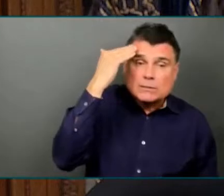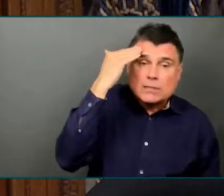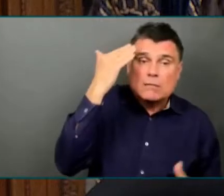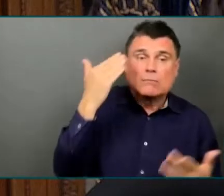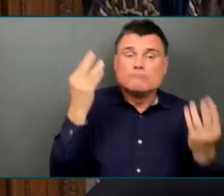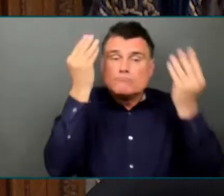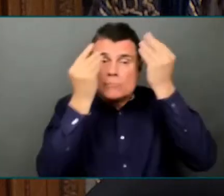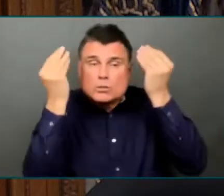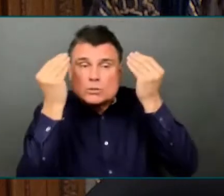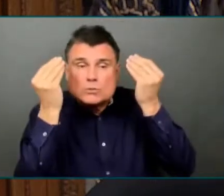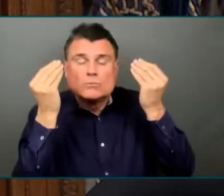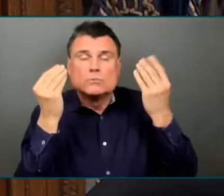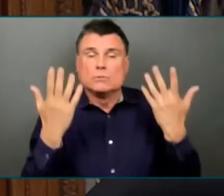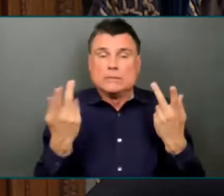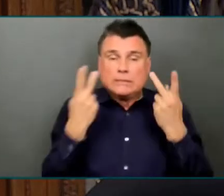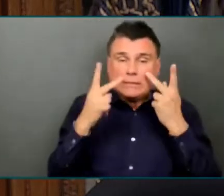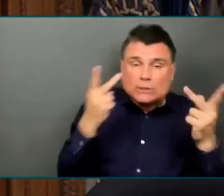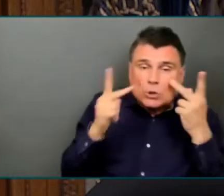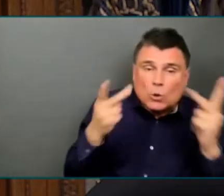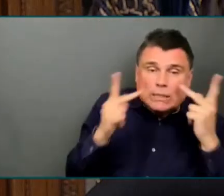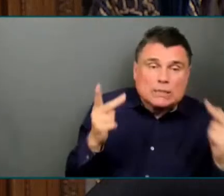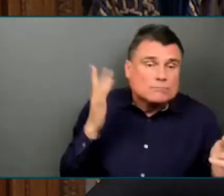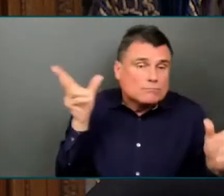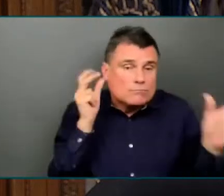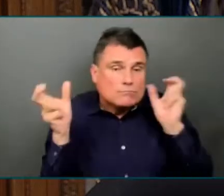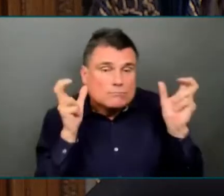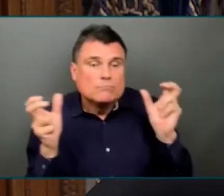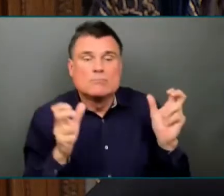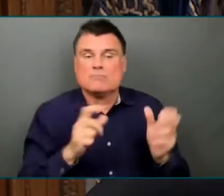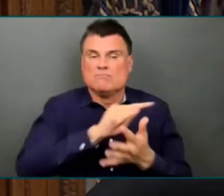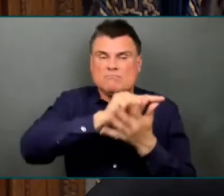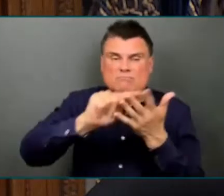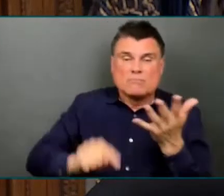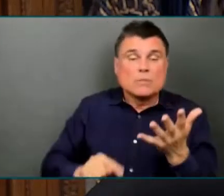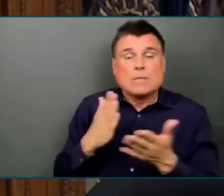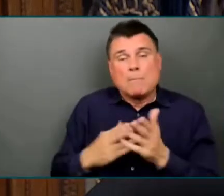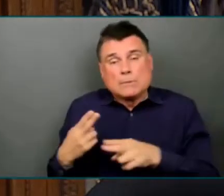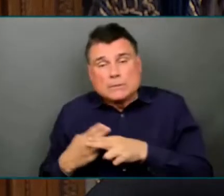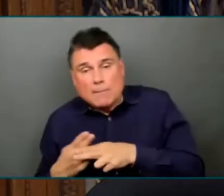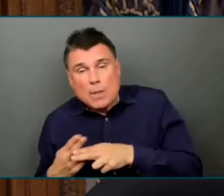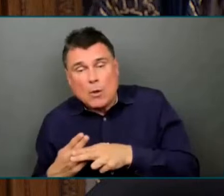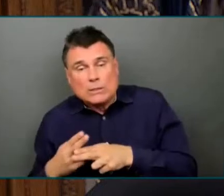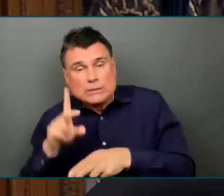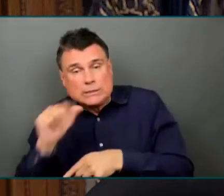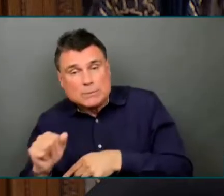We’ve provided a broad definition of disability and have also defined “barrier” and “impairment.”